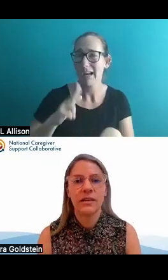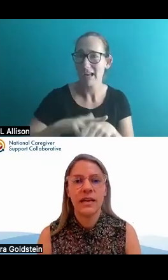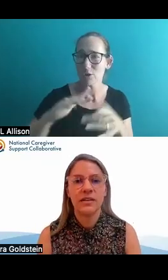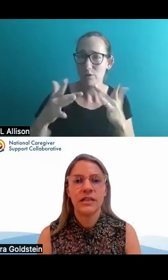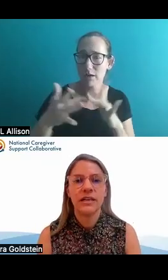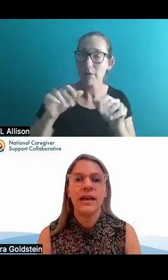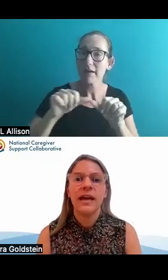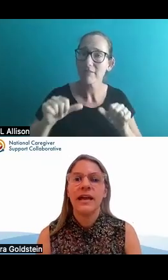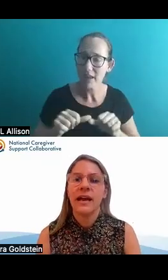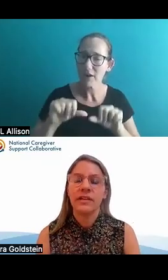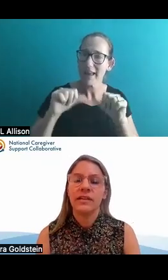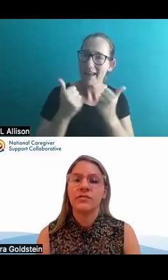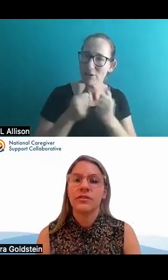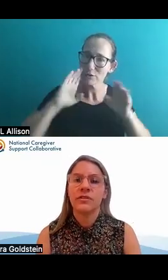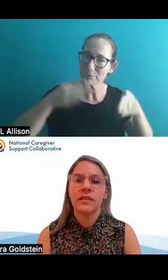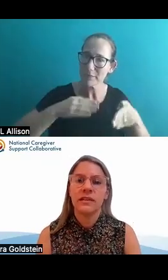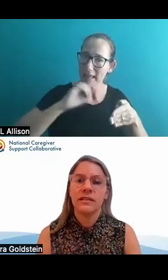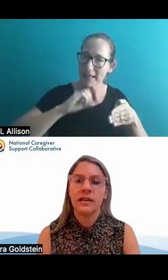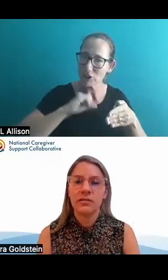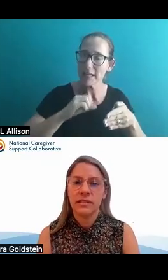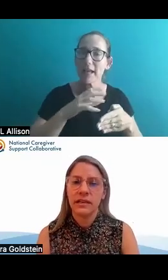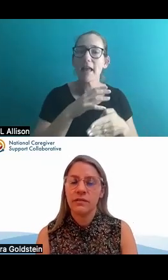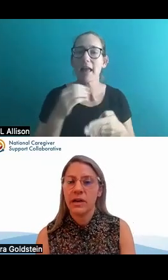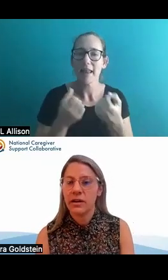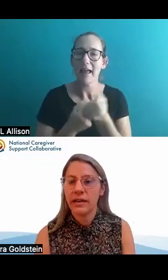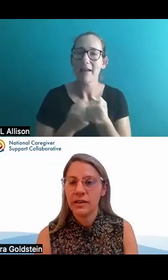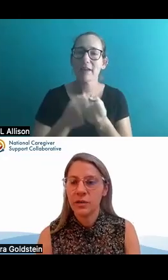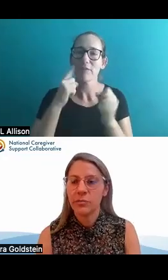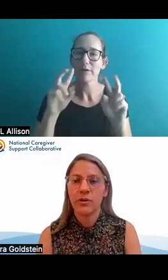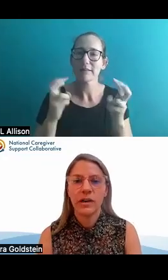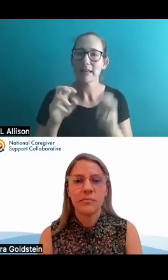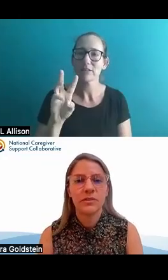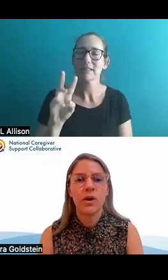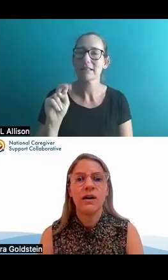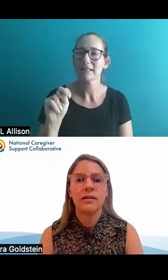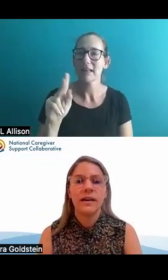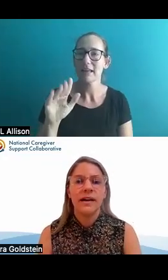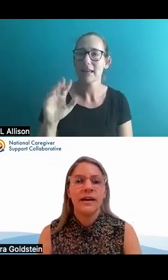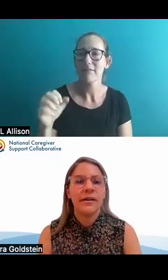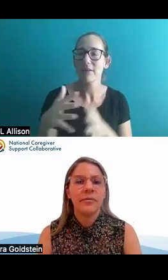on Aging and advocates for the Title VI Native American aging programs as well.